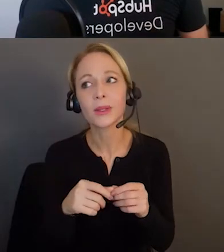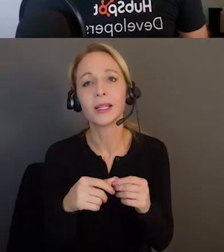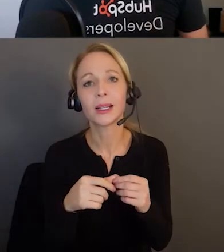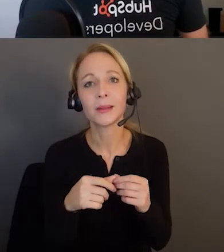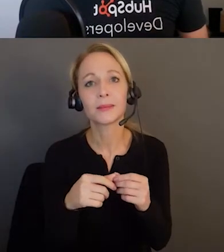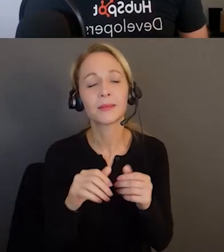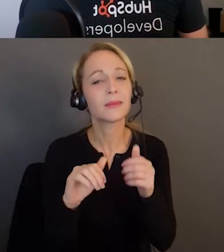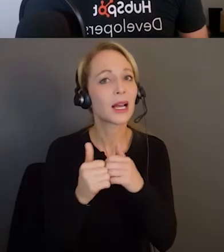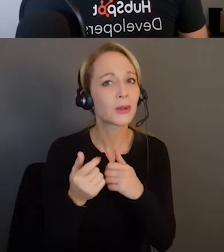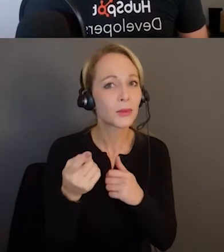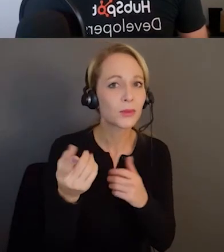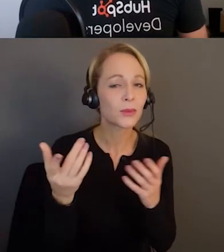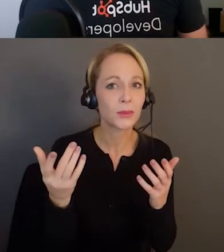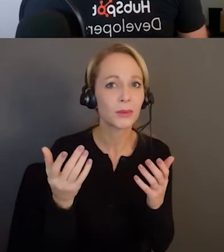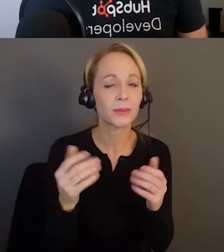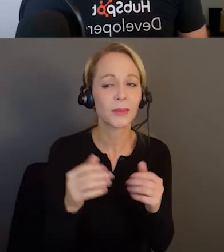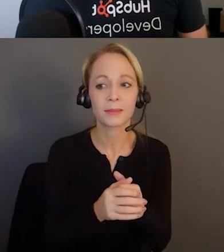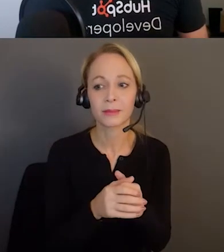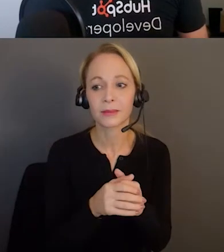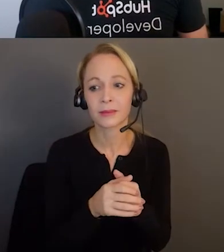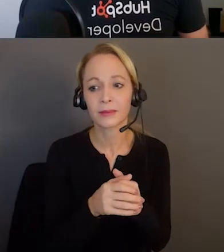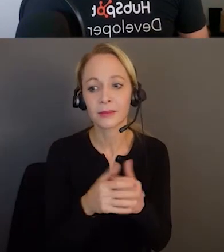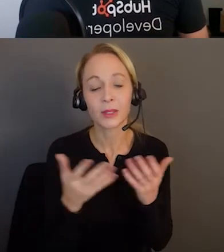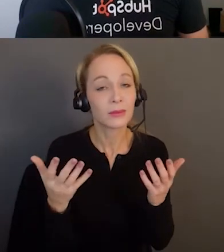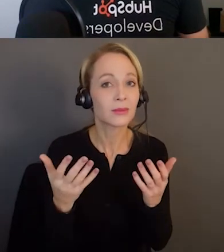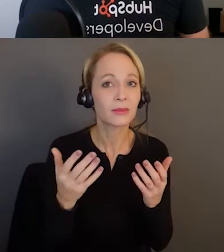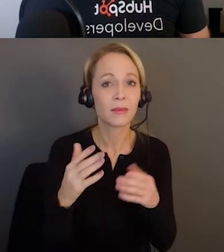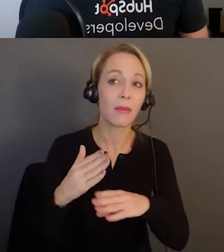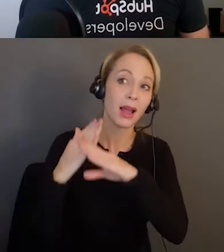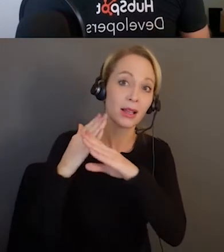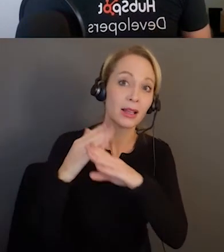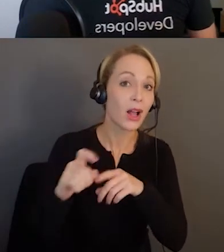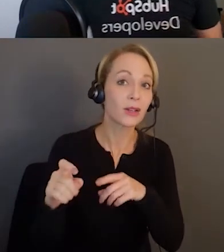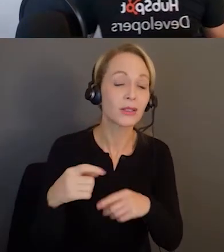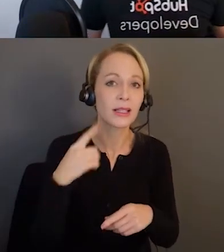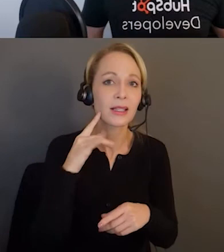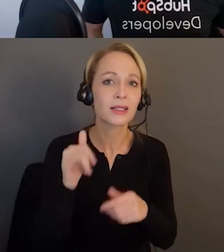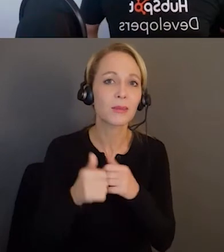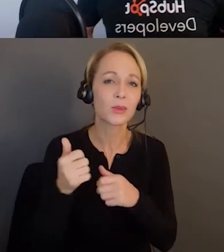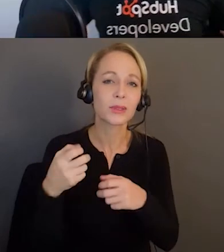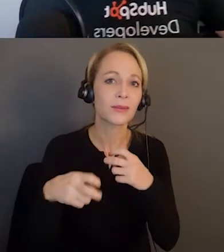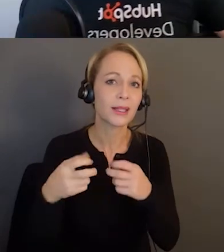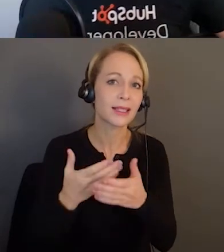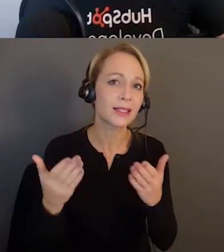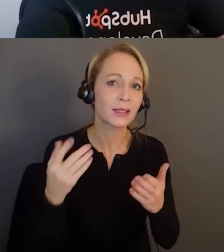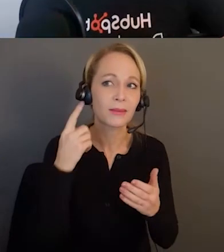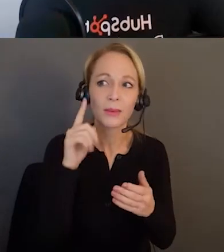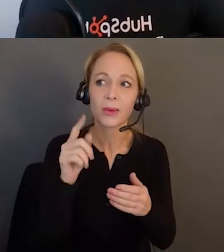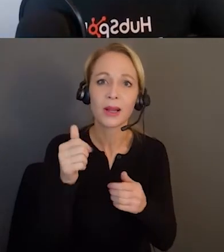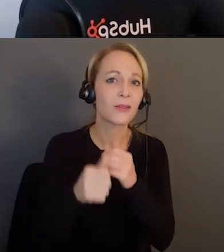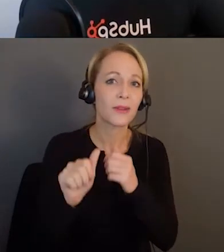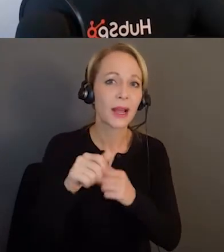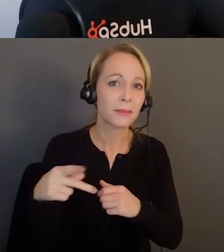OR HOW DO YOU -- ACTUALLY IN THE BLOCKING CALLS THE MOST DIFFICULT THING FOR EVERY APP.